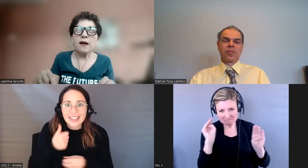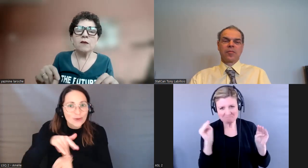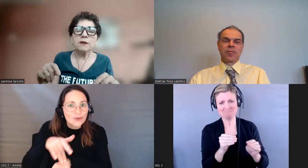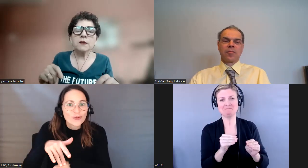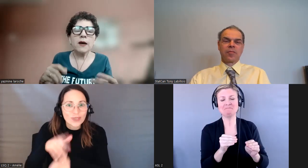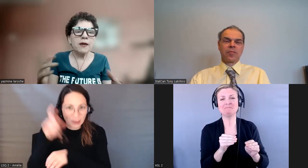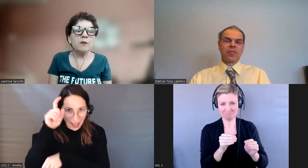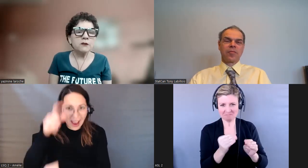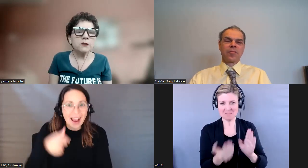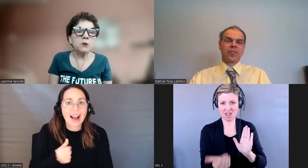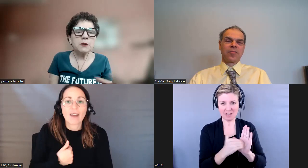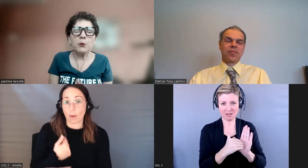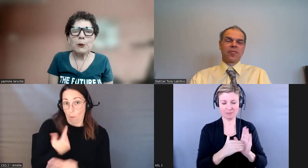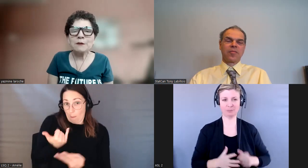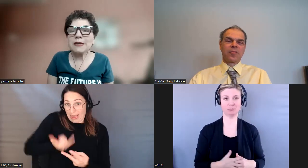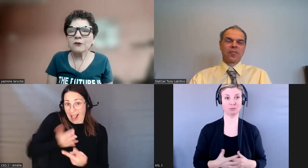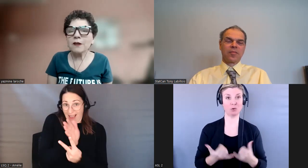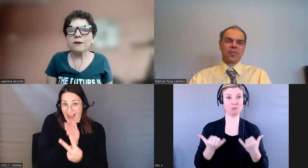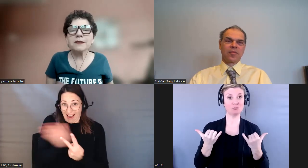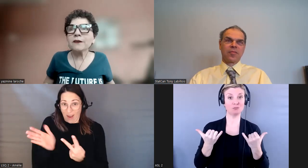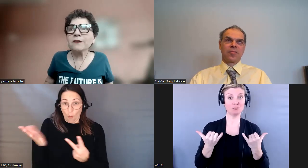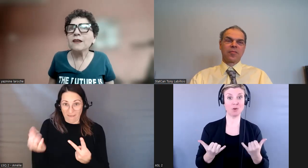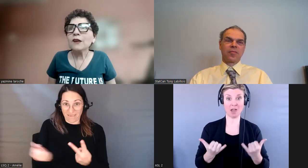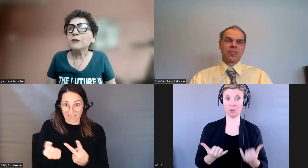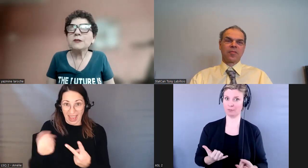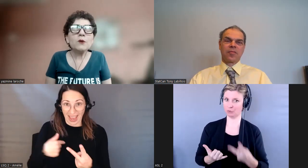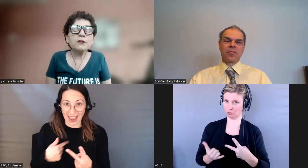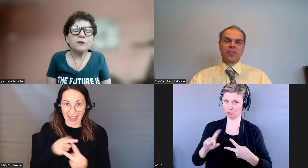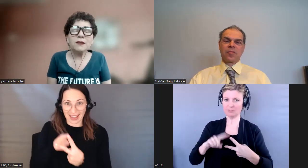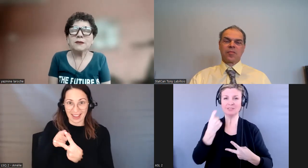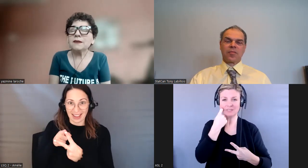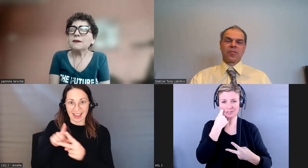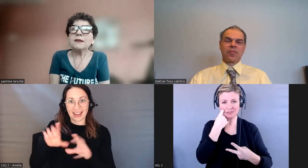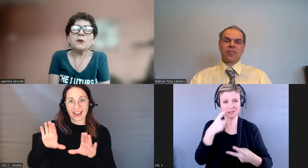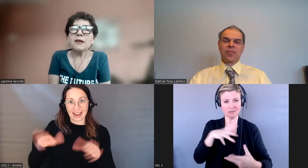so I am I just joined the board of the national Arts Center which is wonderful it's an organ